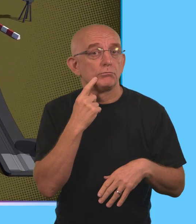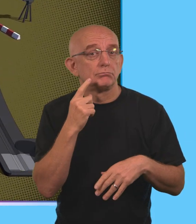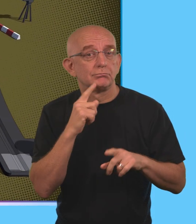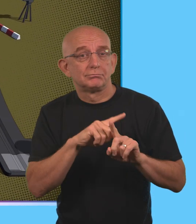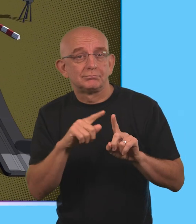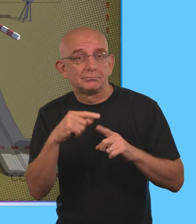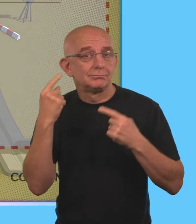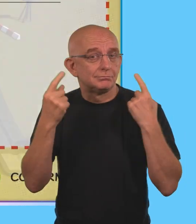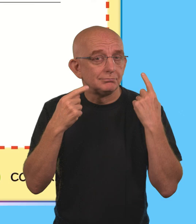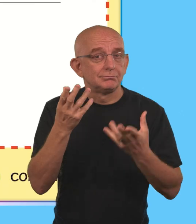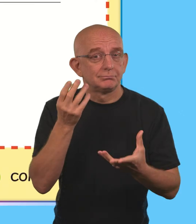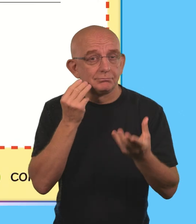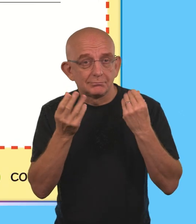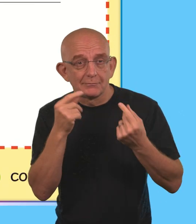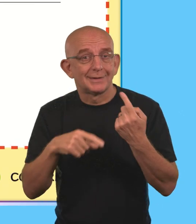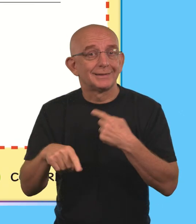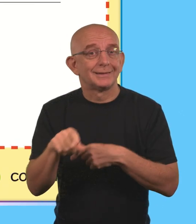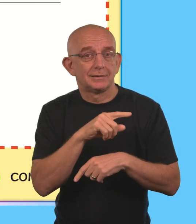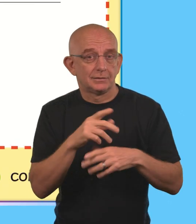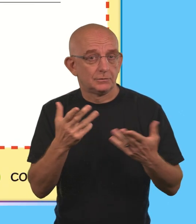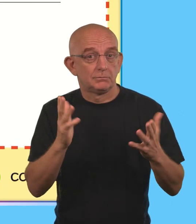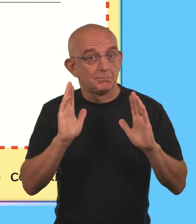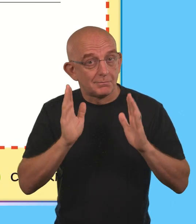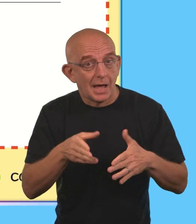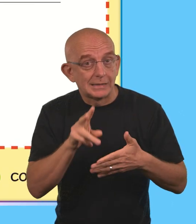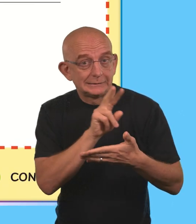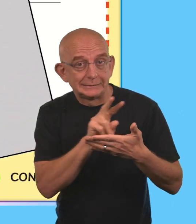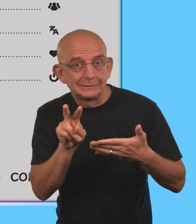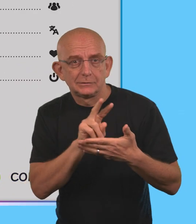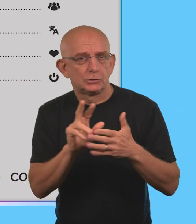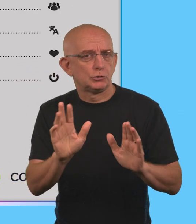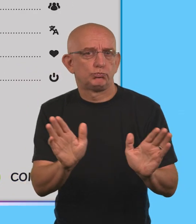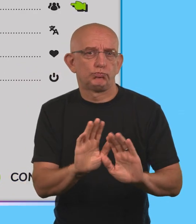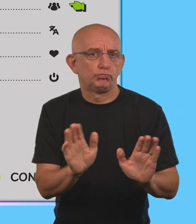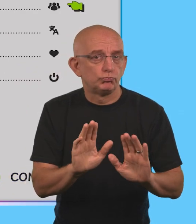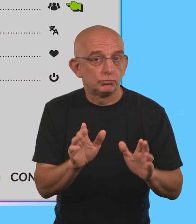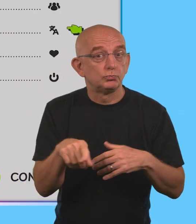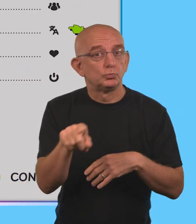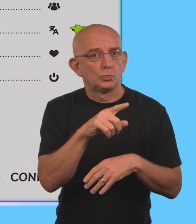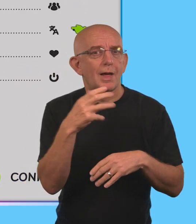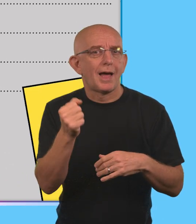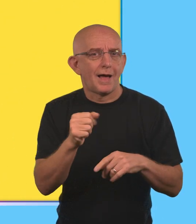Convenient audio visual cues ensure that literacy is not a requirement to play,